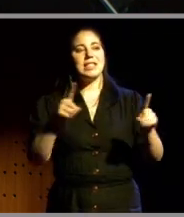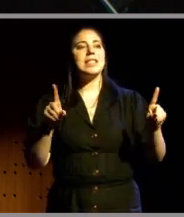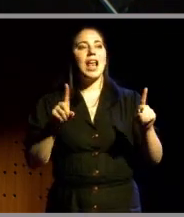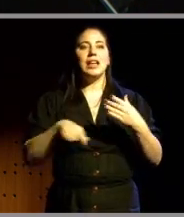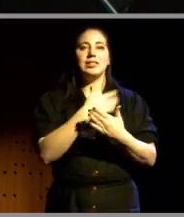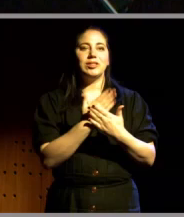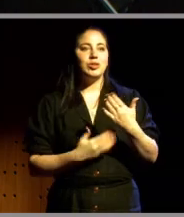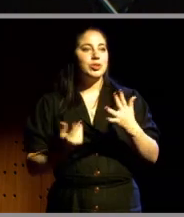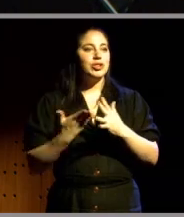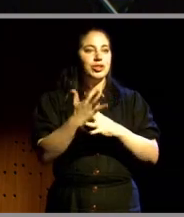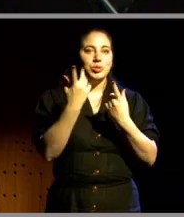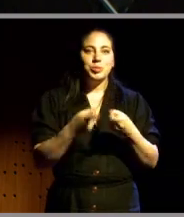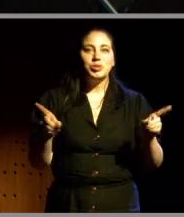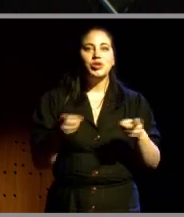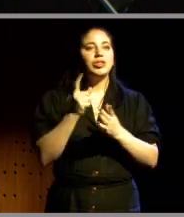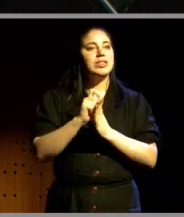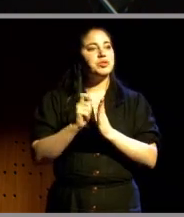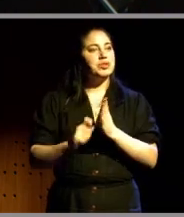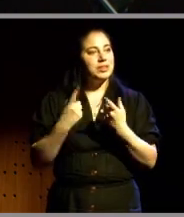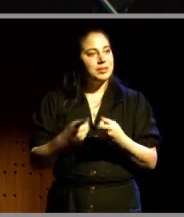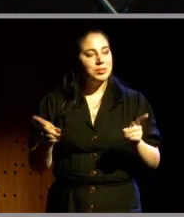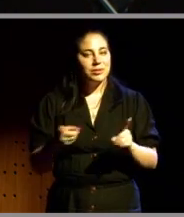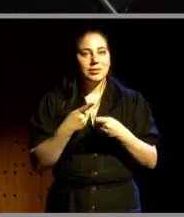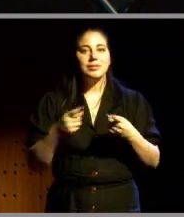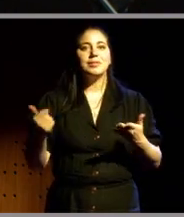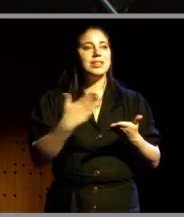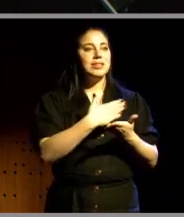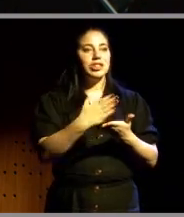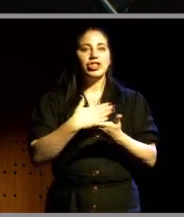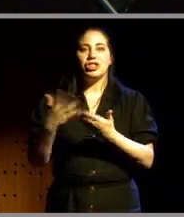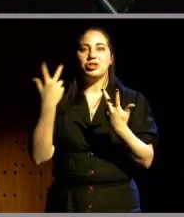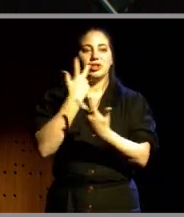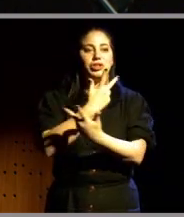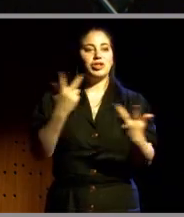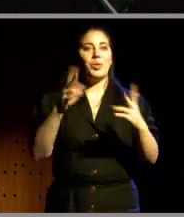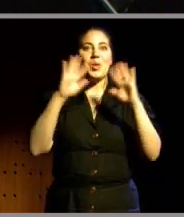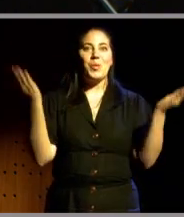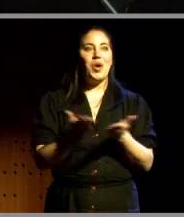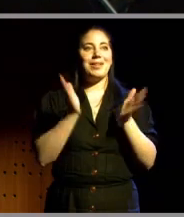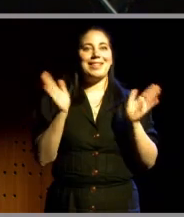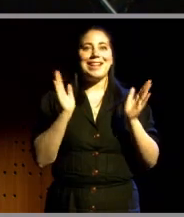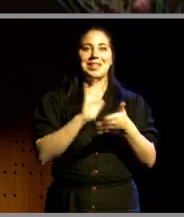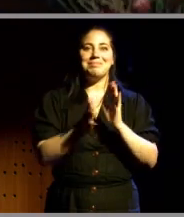of music and sharing them with the world. OK. That's it. Thank you.